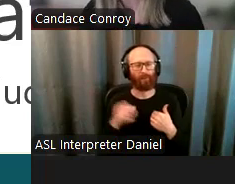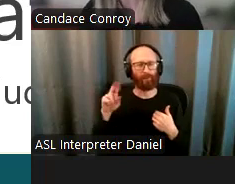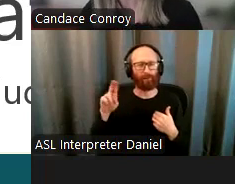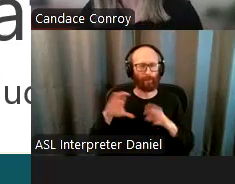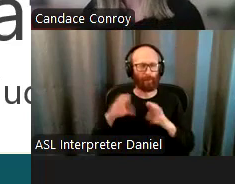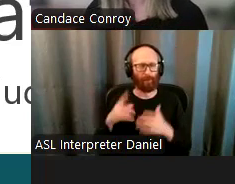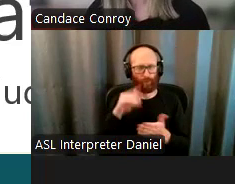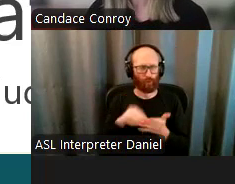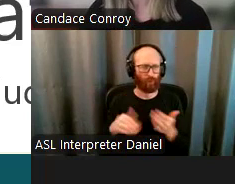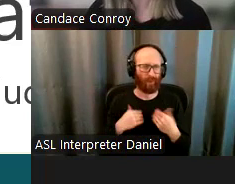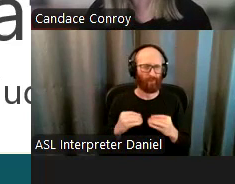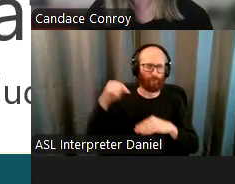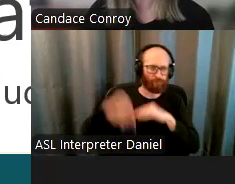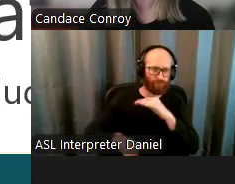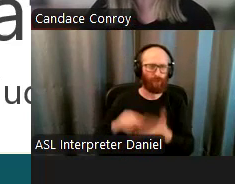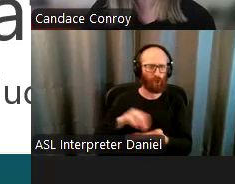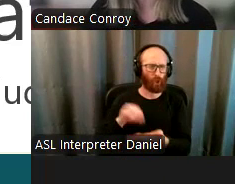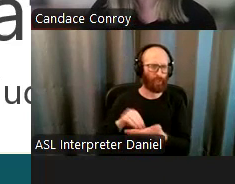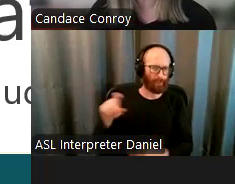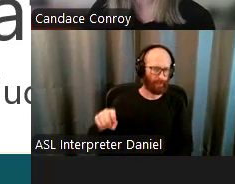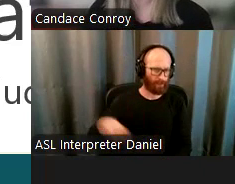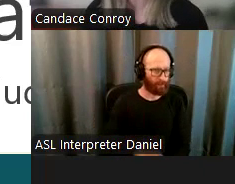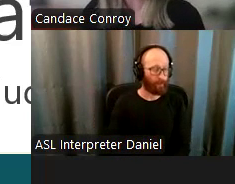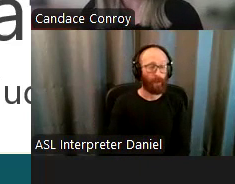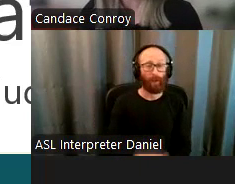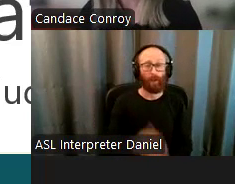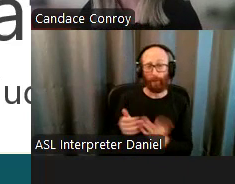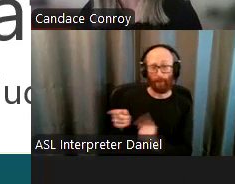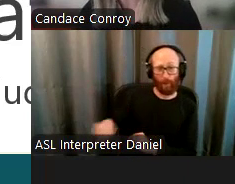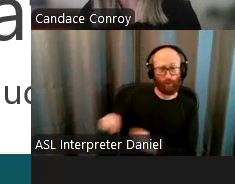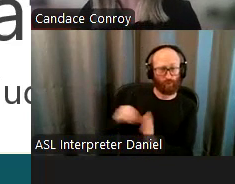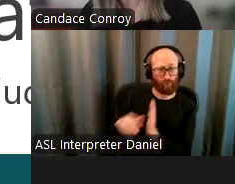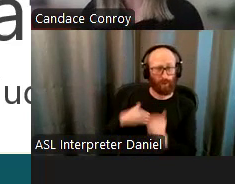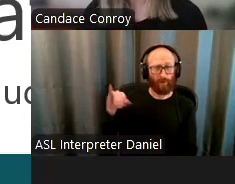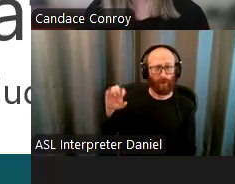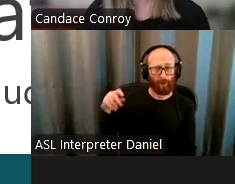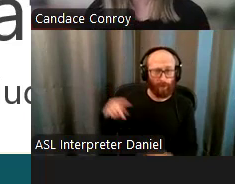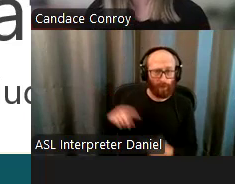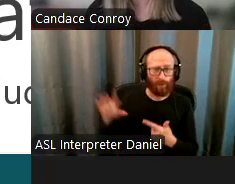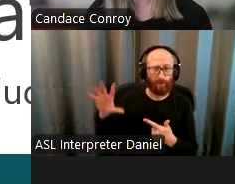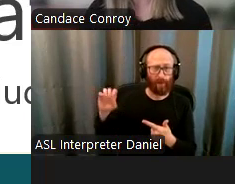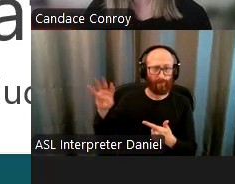needs. This might be your students with an IEP or a 504 plan. Again, I want to